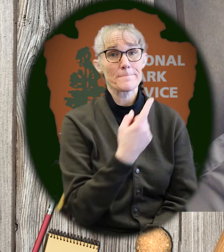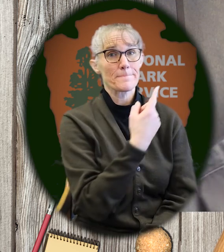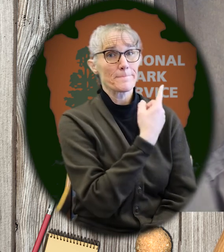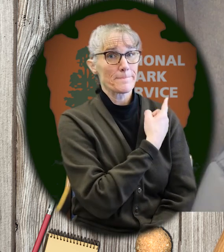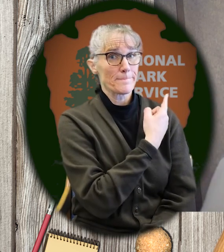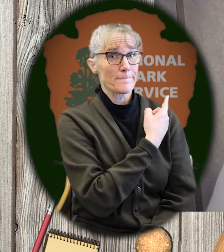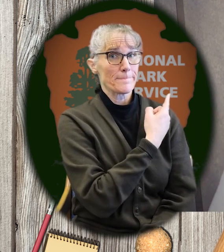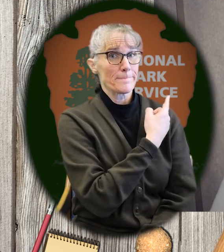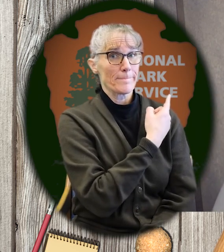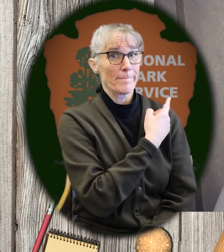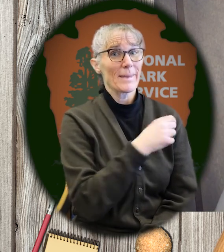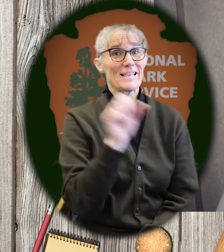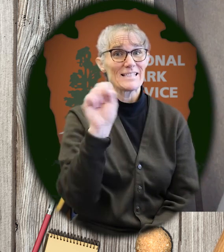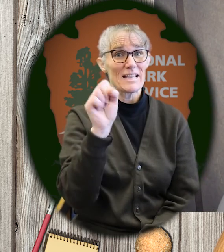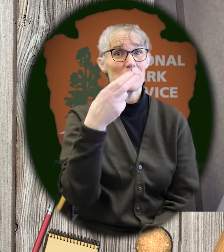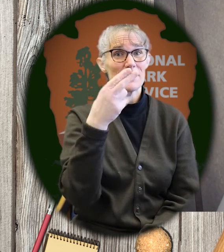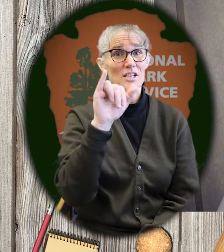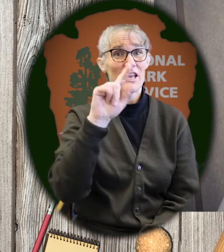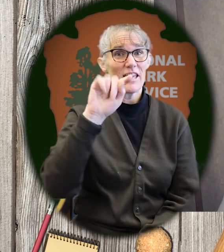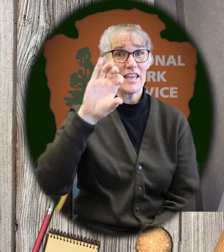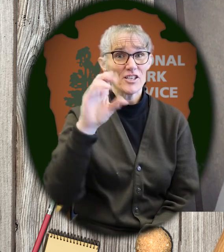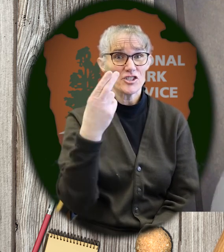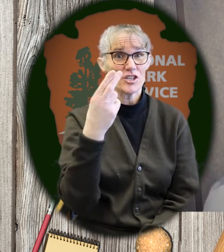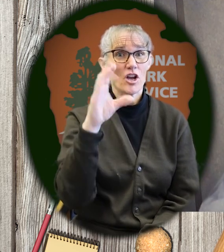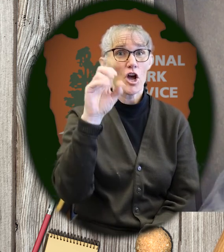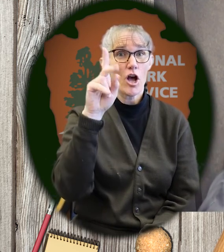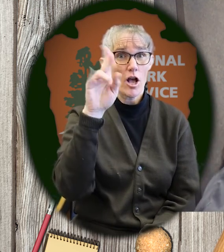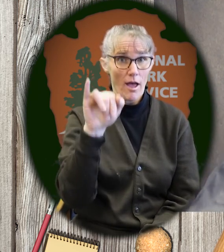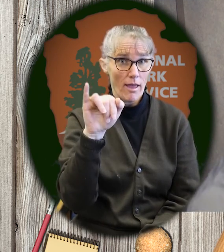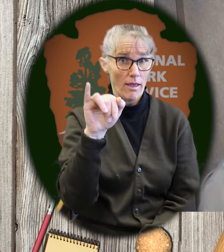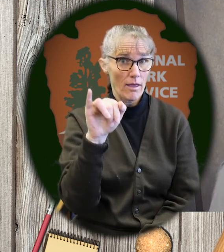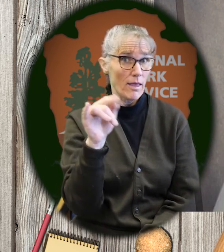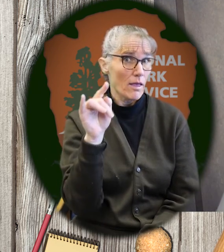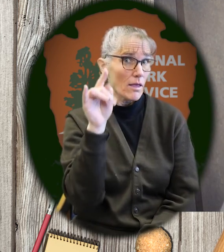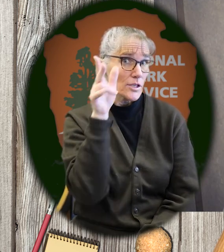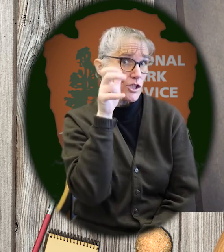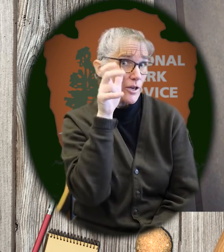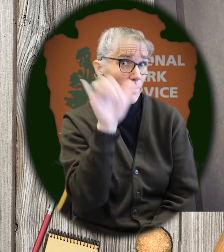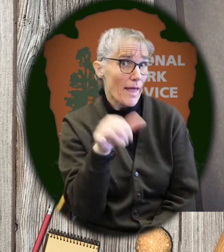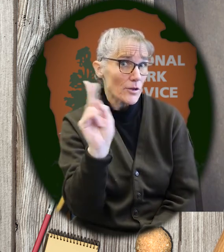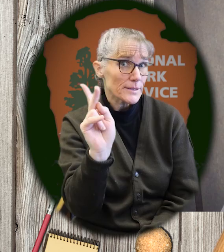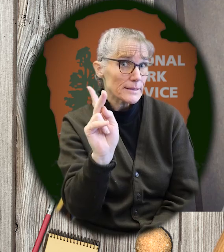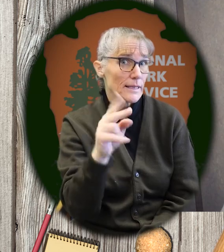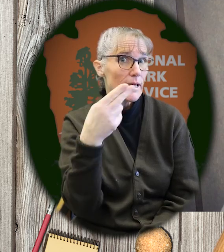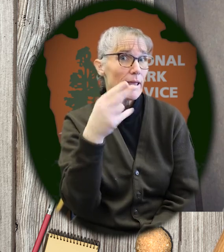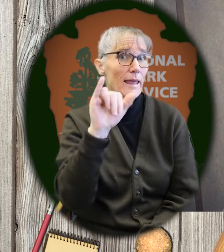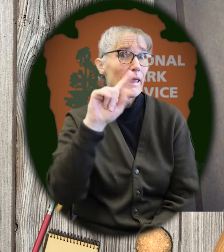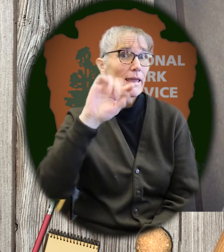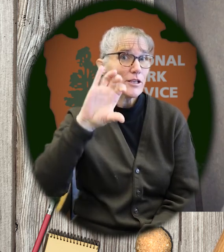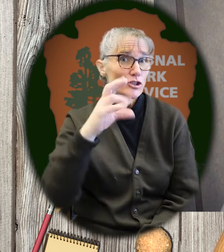I'm standing in front of the Stenomylus hitchcocki. Did you hear that, Kristin? Hitchcocki.